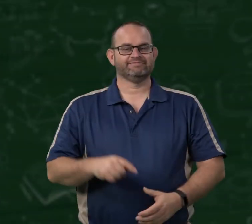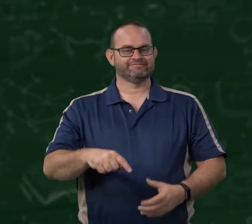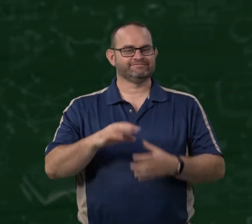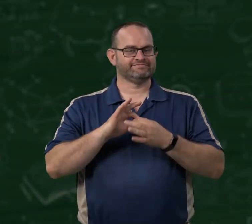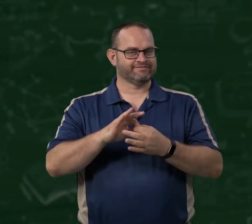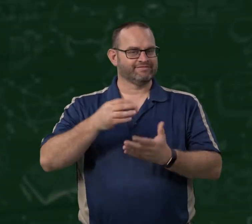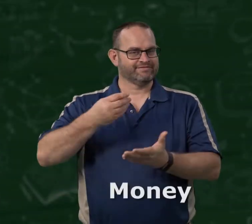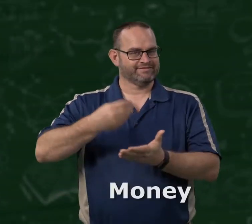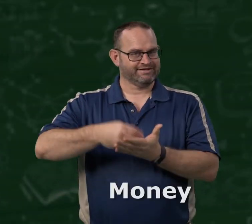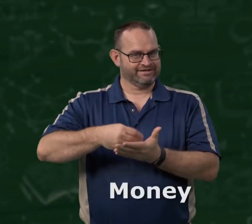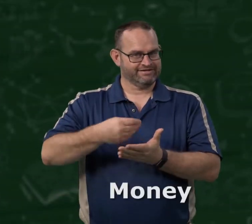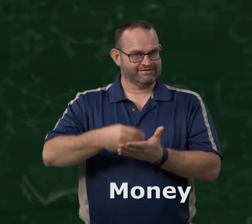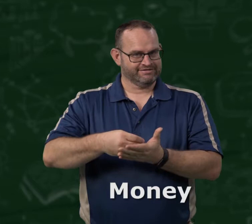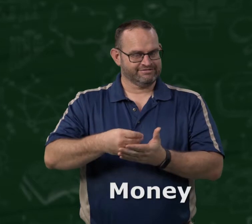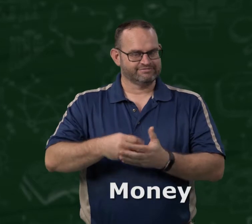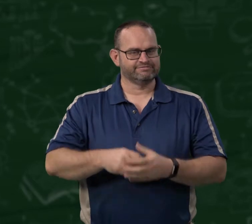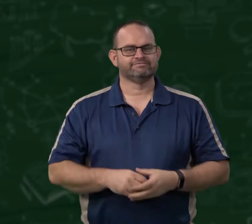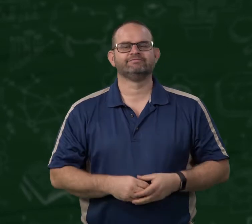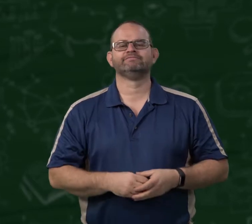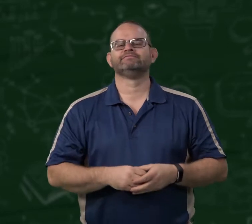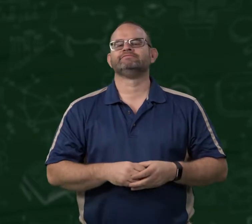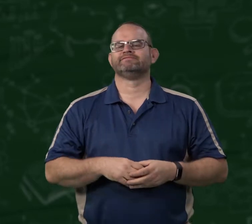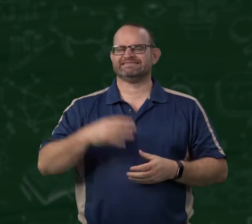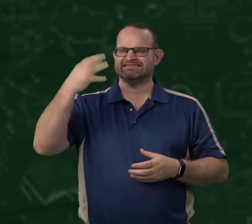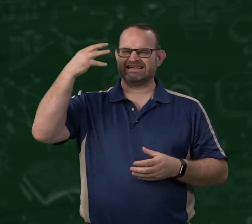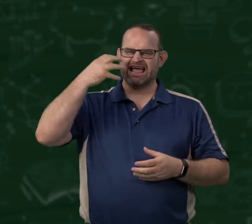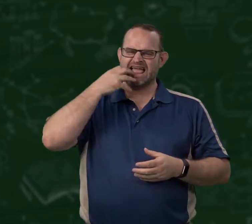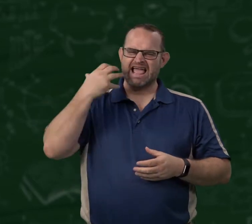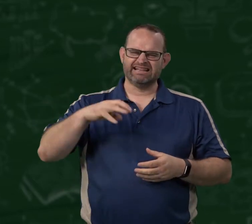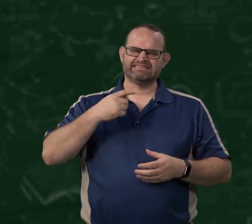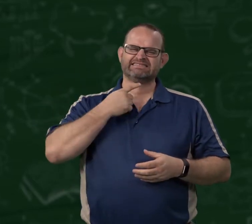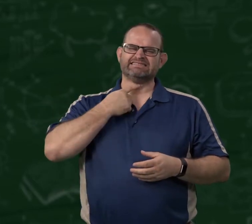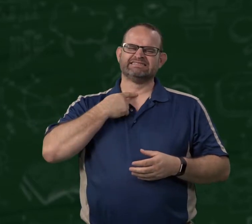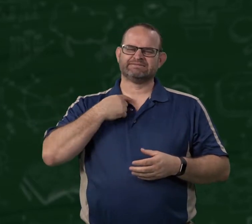Now, let’s talk about money. Imagine a hot summer day and you’re thirsty.